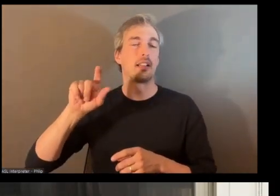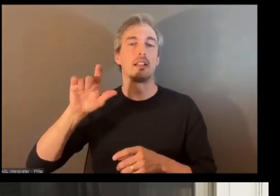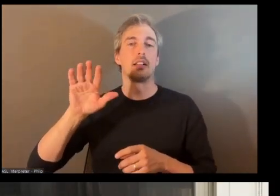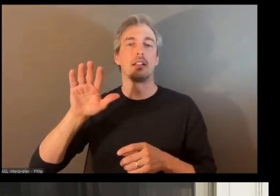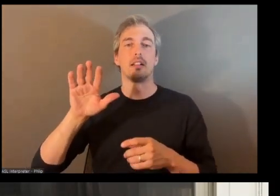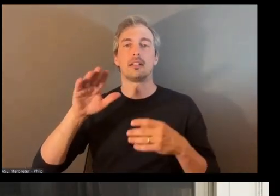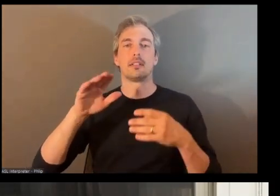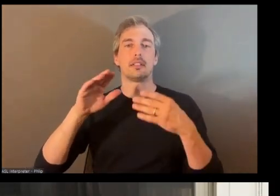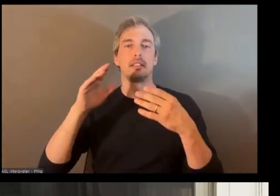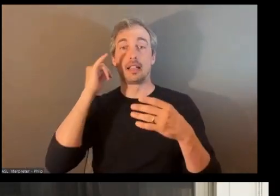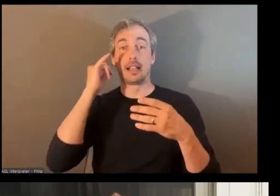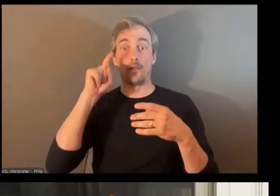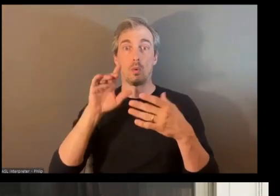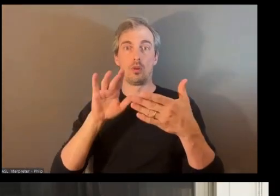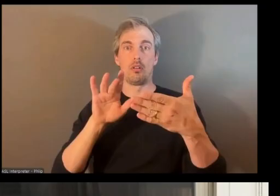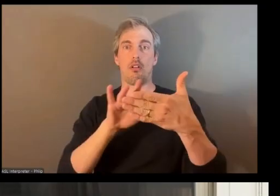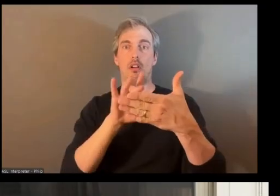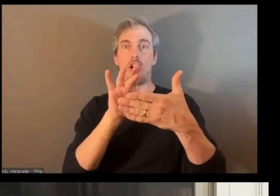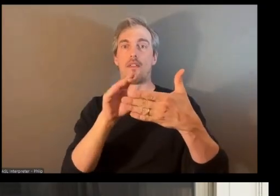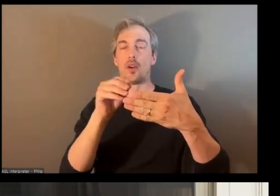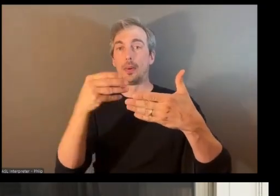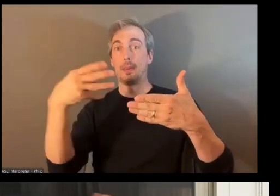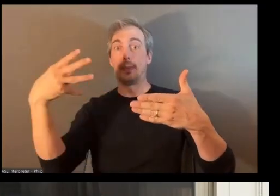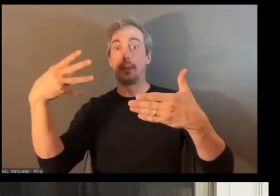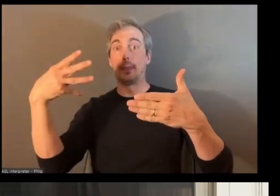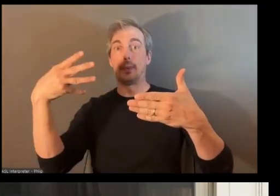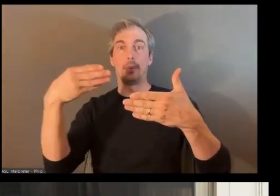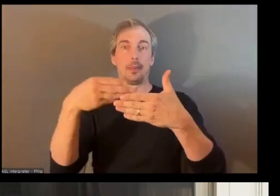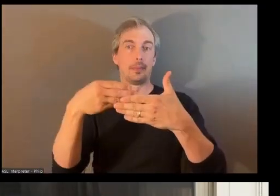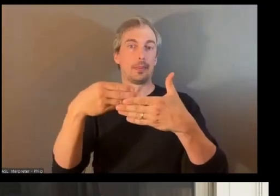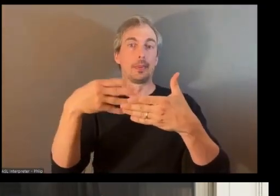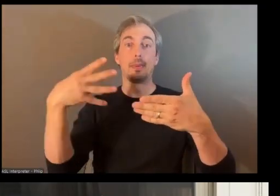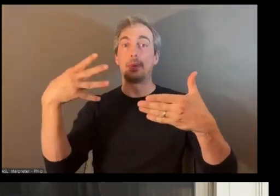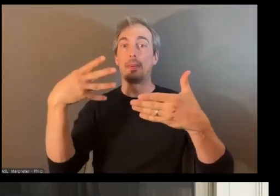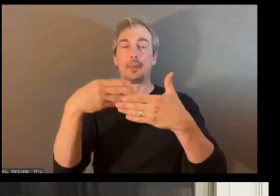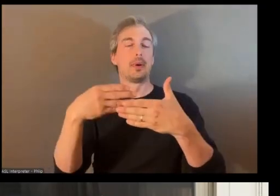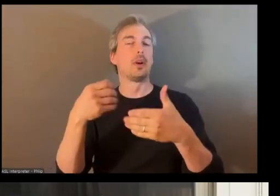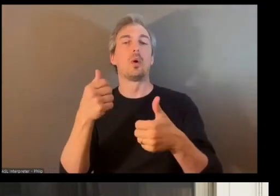"collapsed"... "expanded" -- whatever is not expanded would probably not be read.